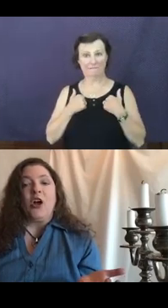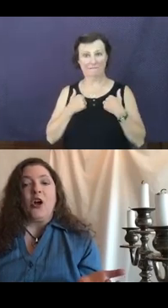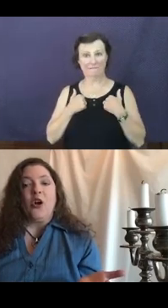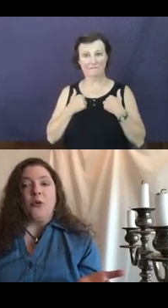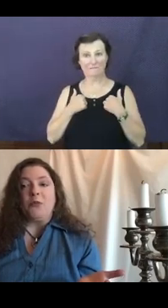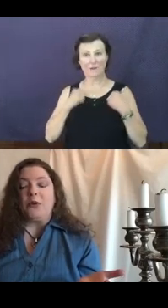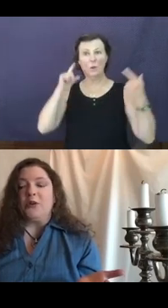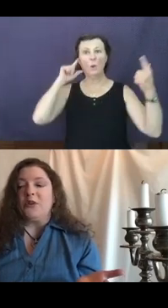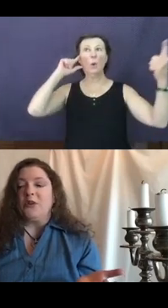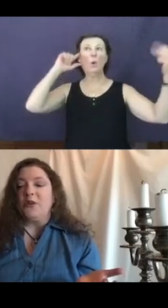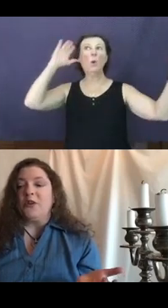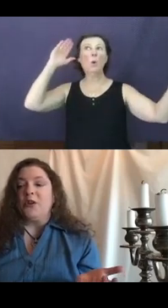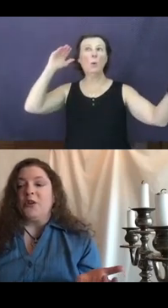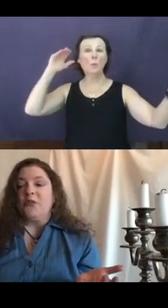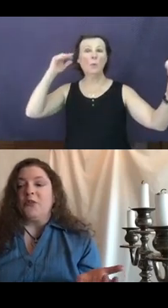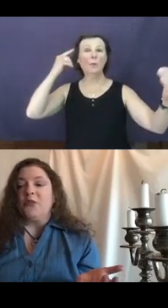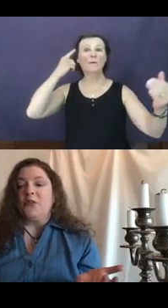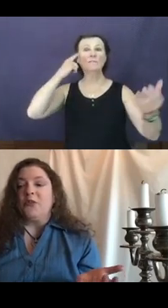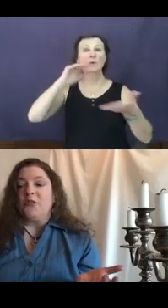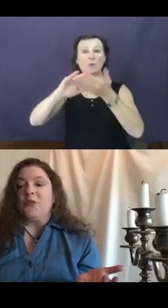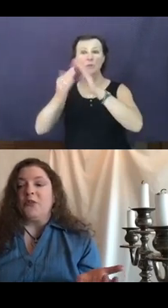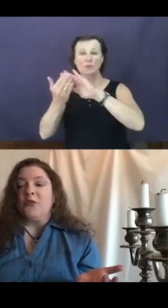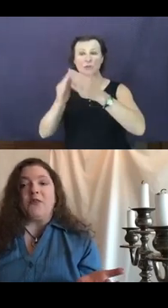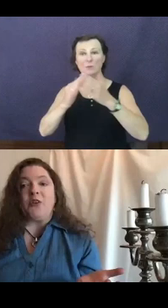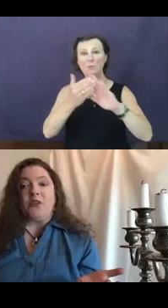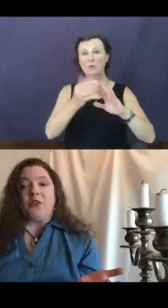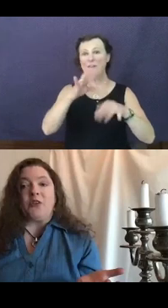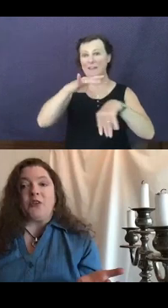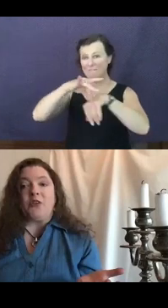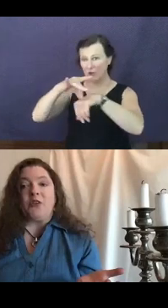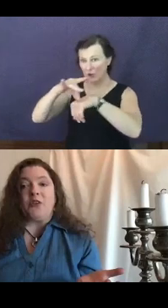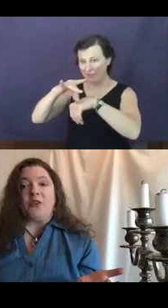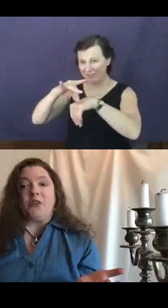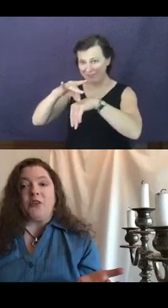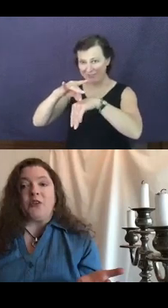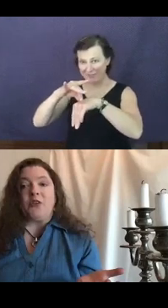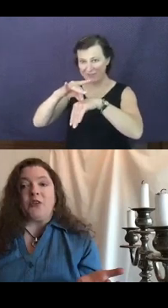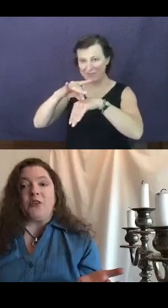Hope for the Community of Earth